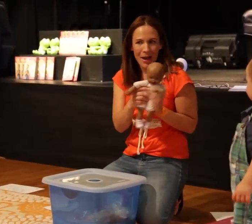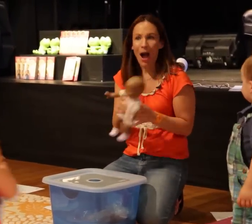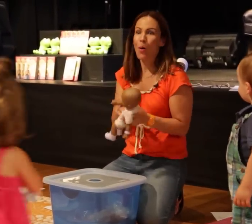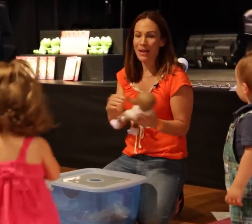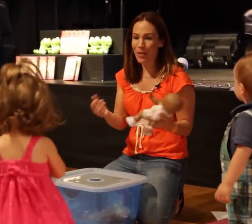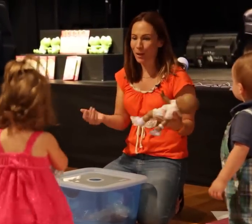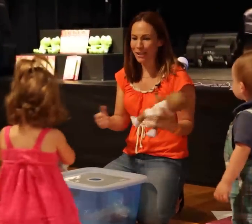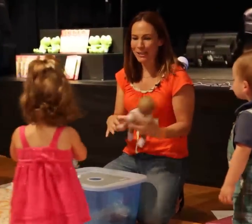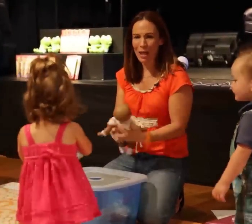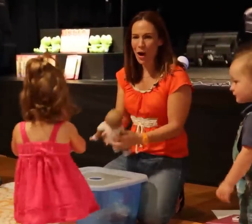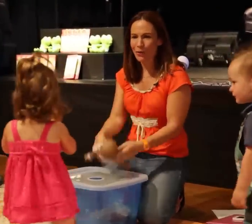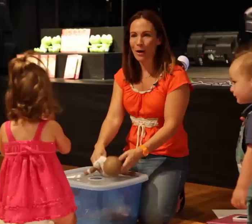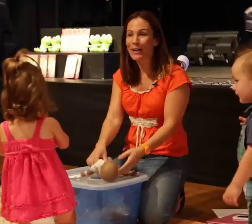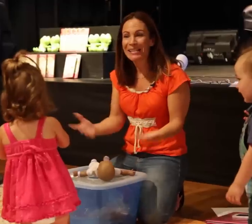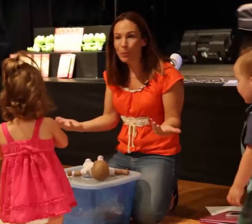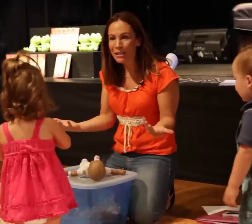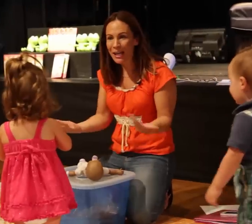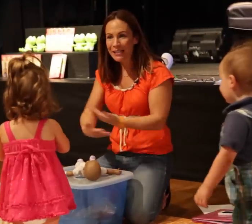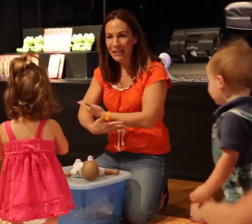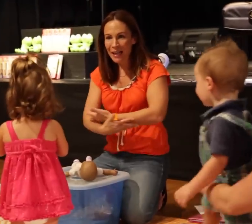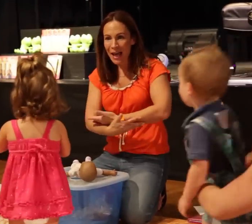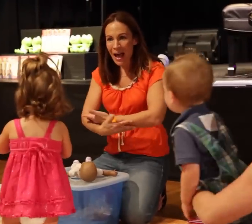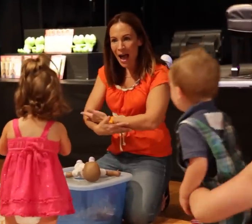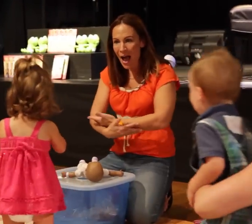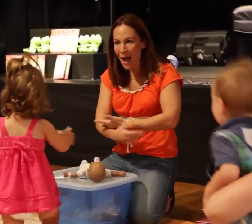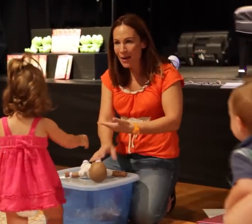Oh and Bridget is all over it! What is it Bridget?